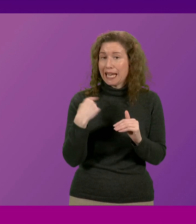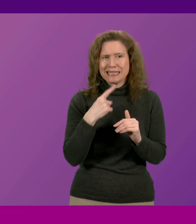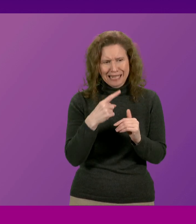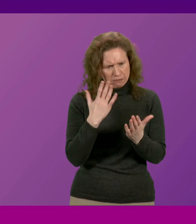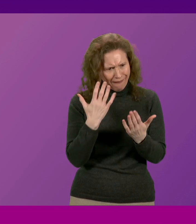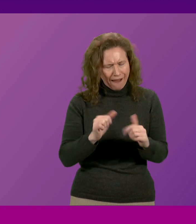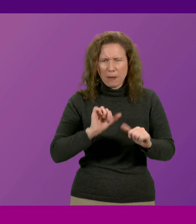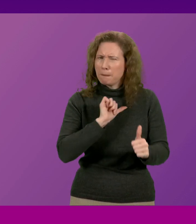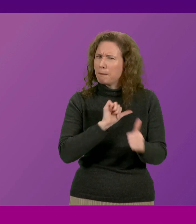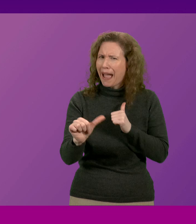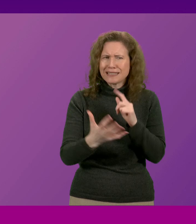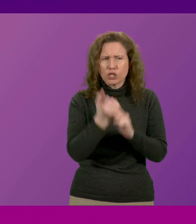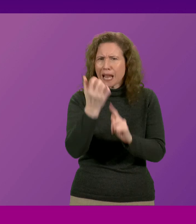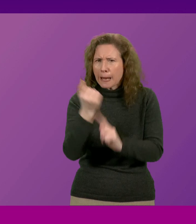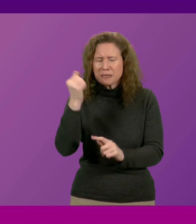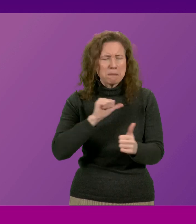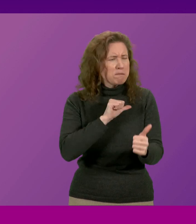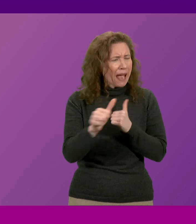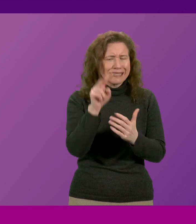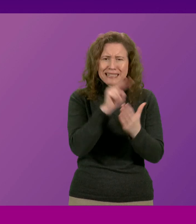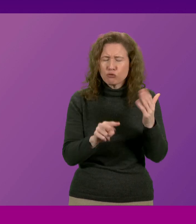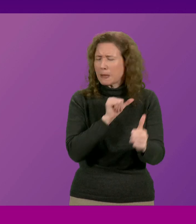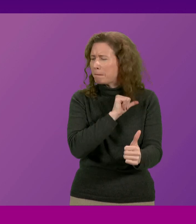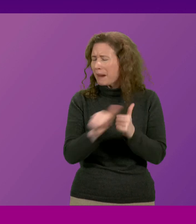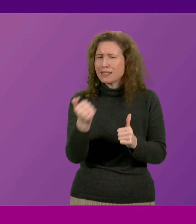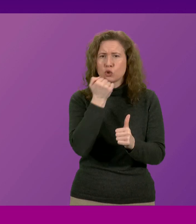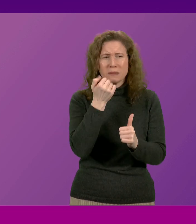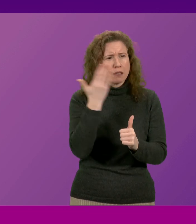record levels of attainment in literacy and numeracy in our schools, and I will